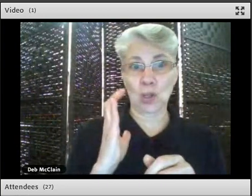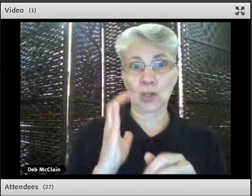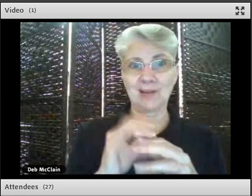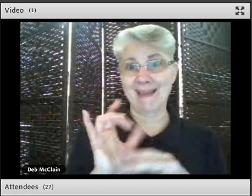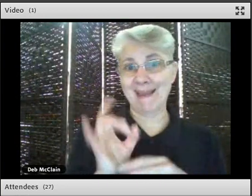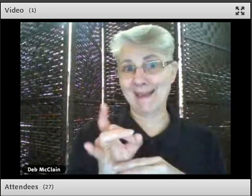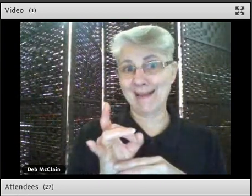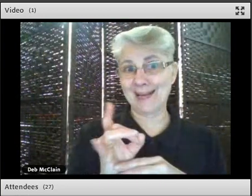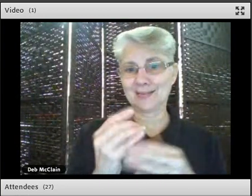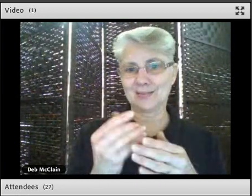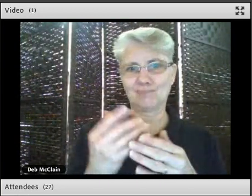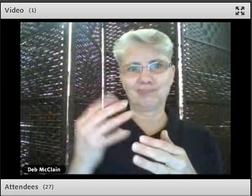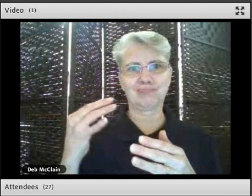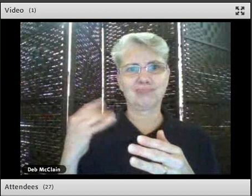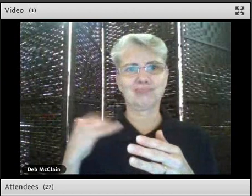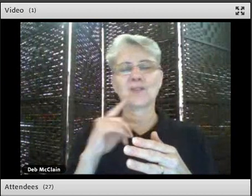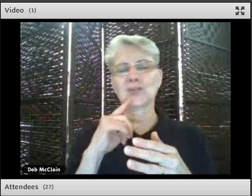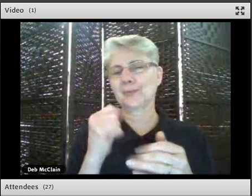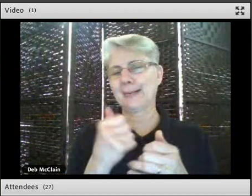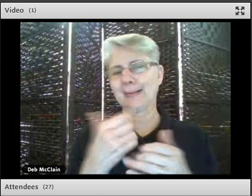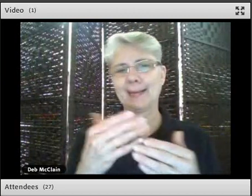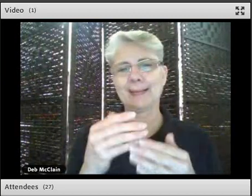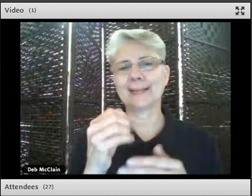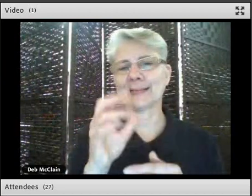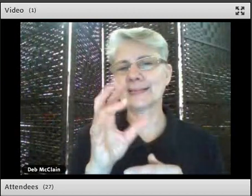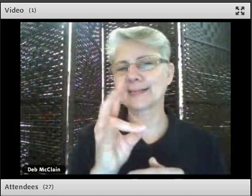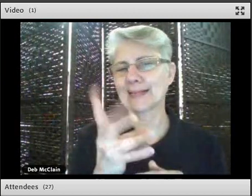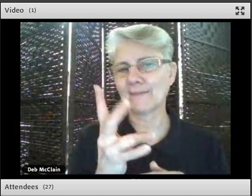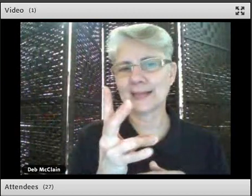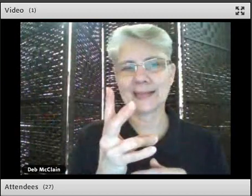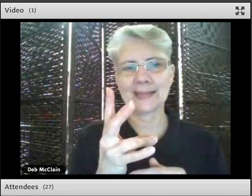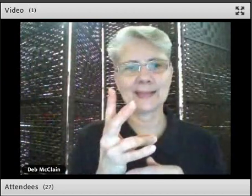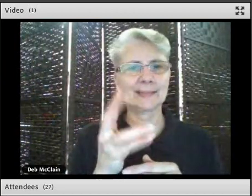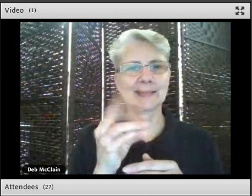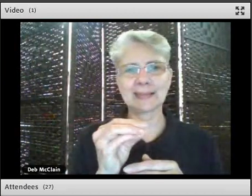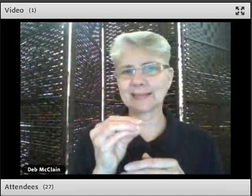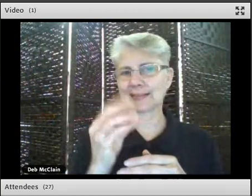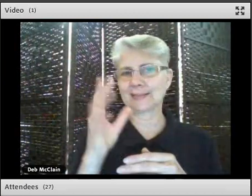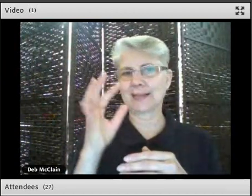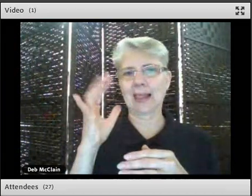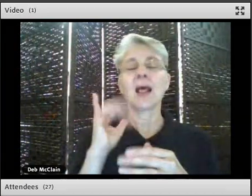those are going to be analog recordings. So, based on that "P" copyright date,